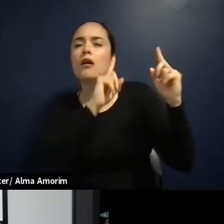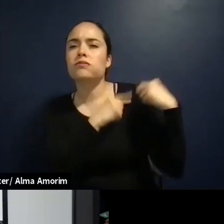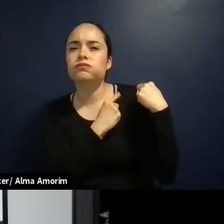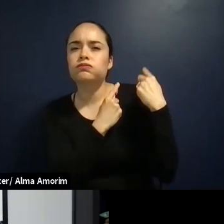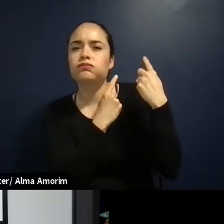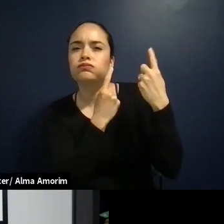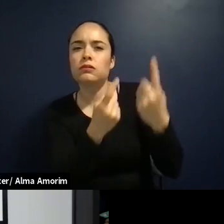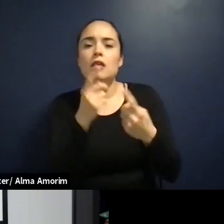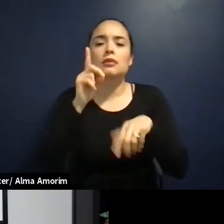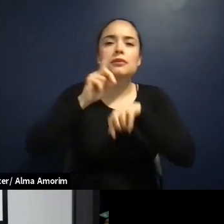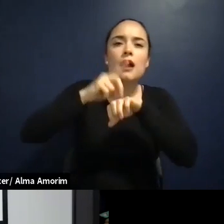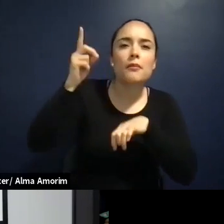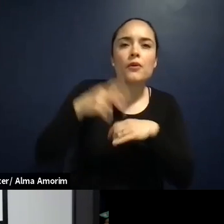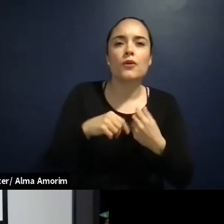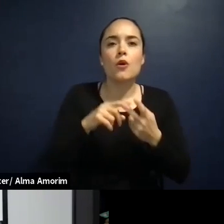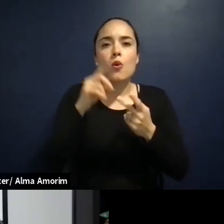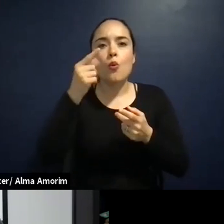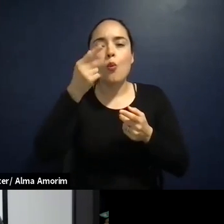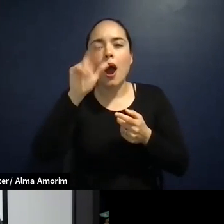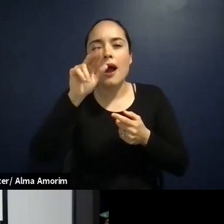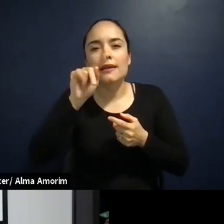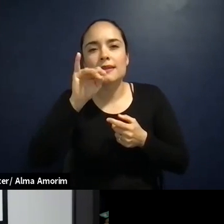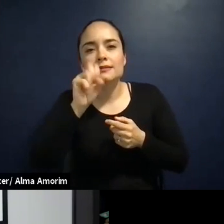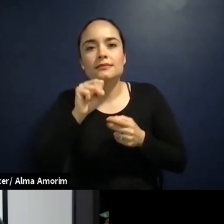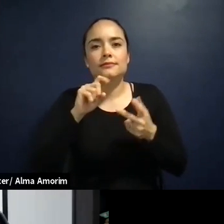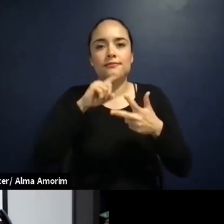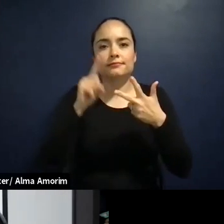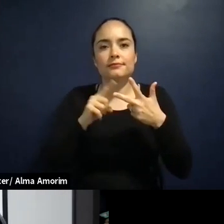mean, that's why we make them, you know, counter tops out of them, because they're very durable,